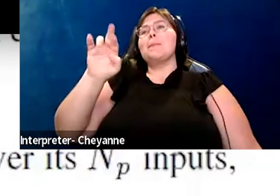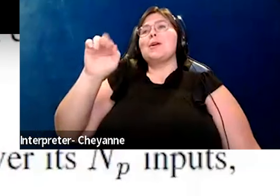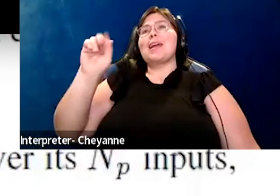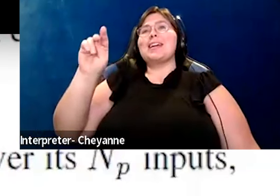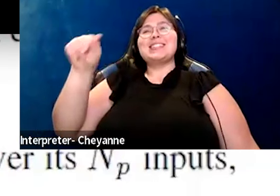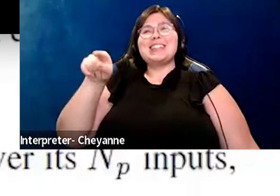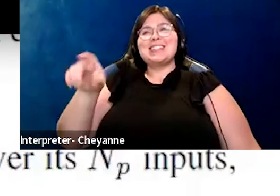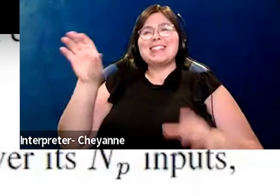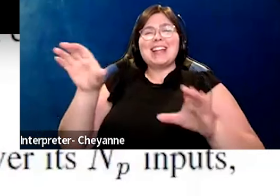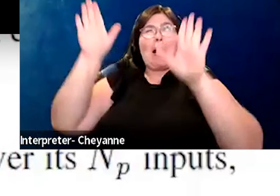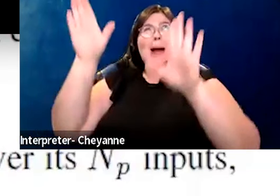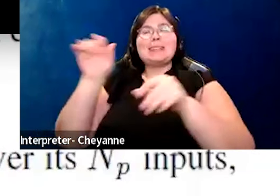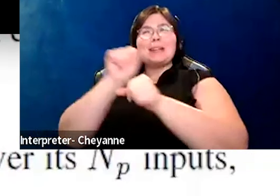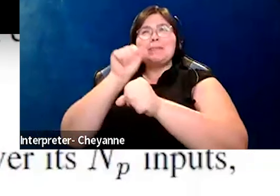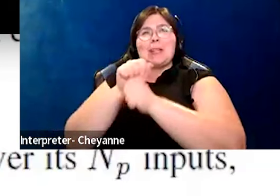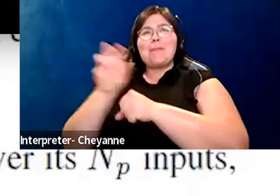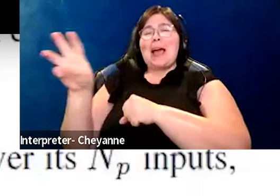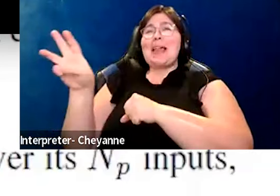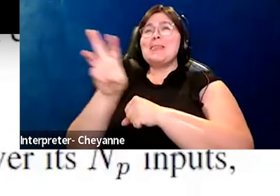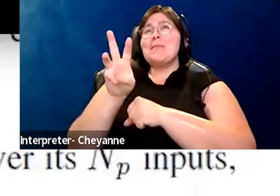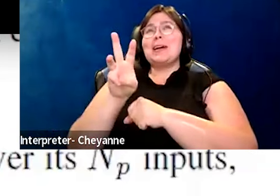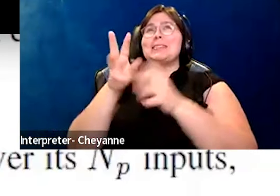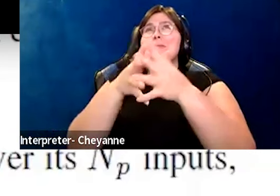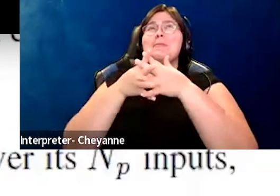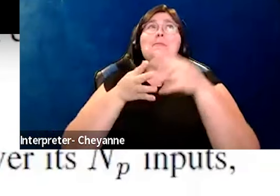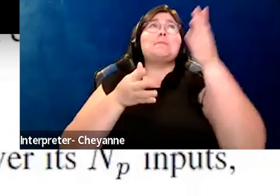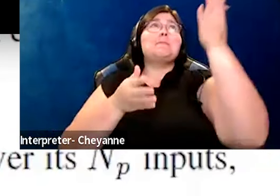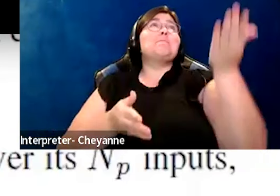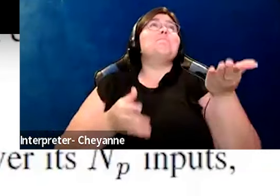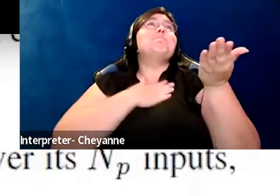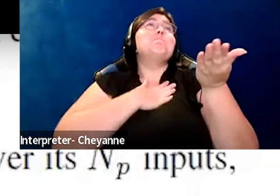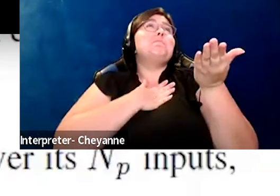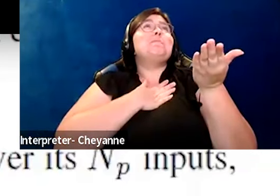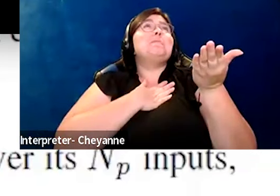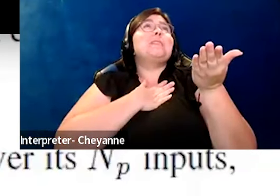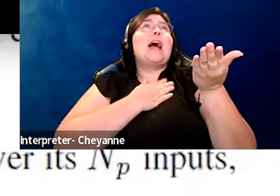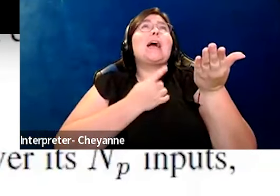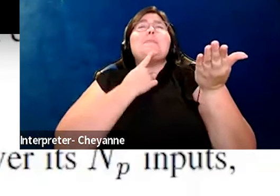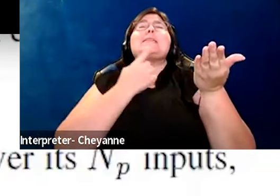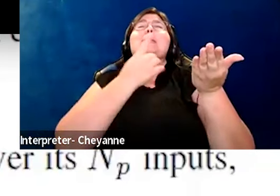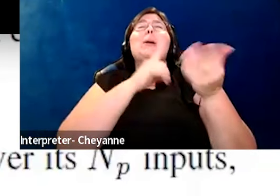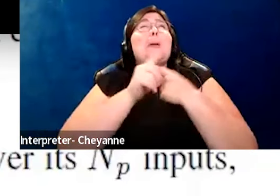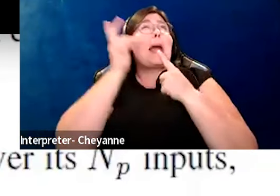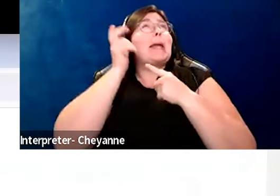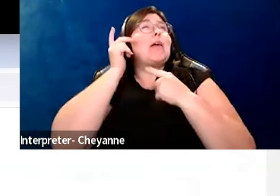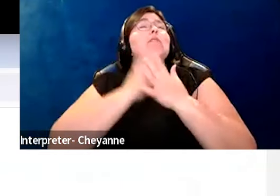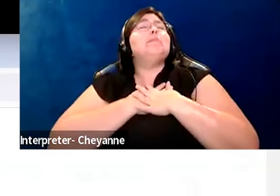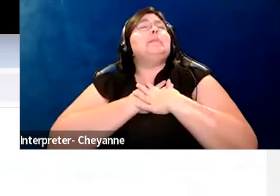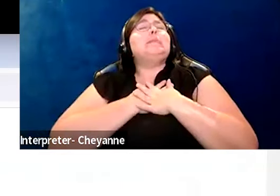on the West Coast. And I miss her very, very much, especially when I hear her narration of this section.